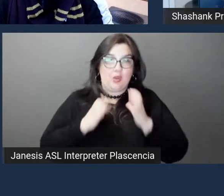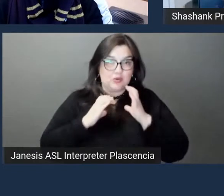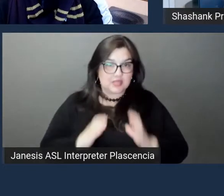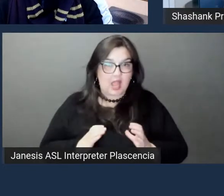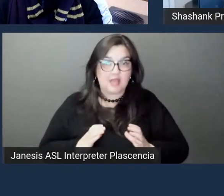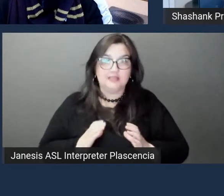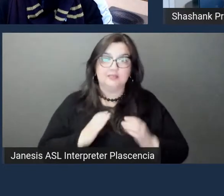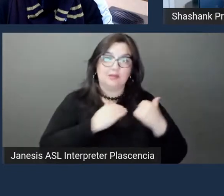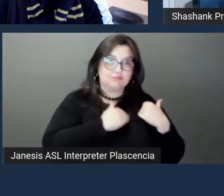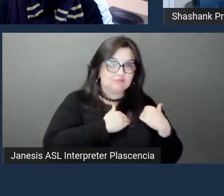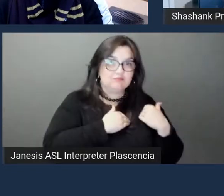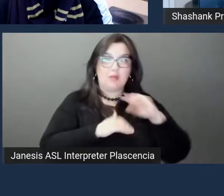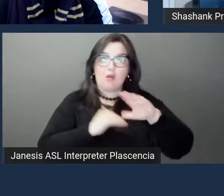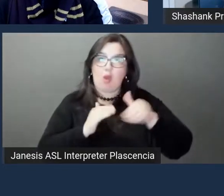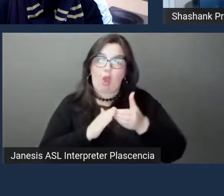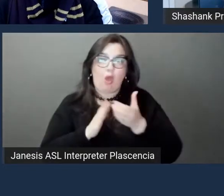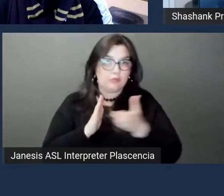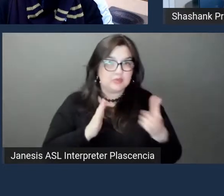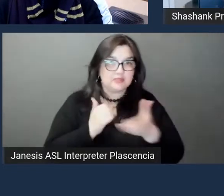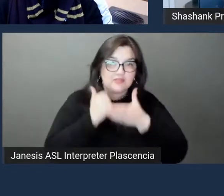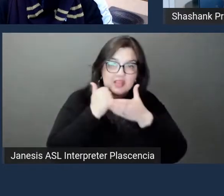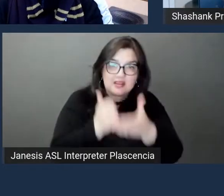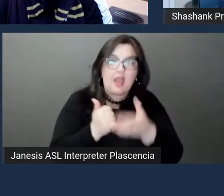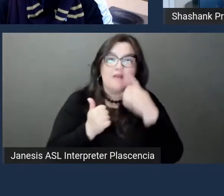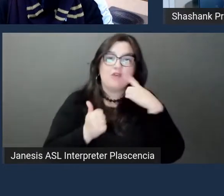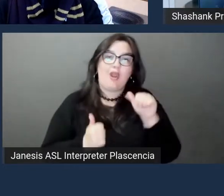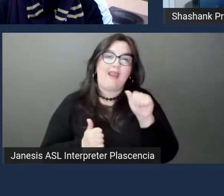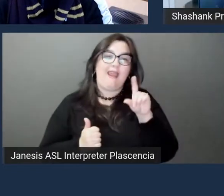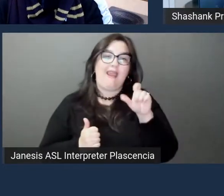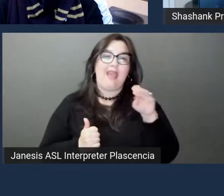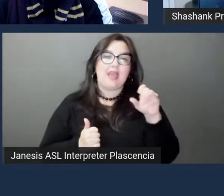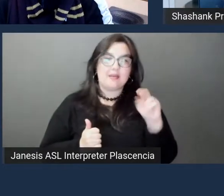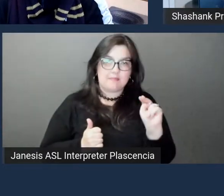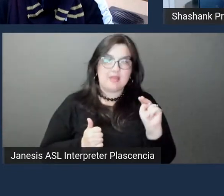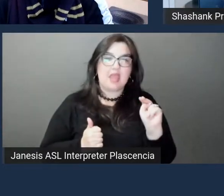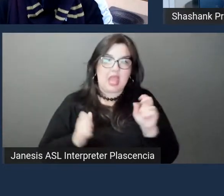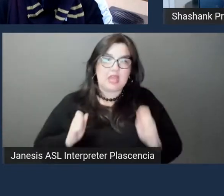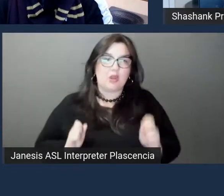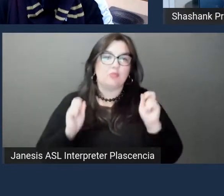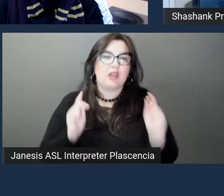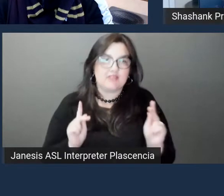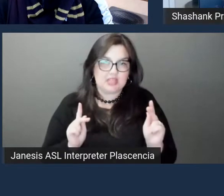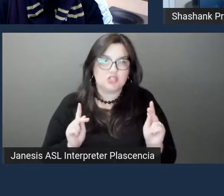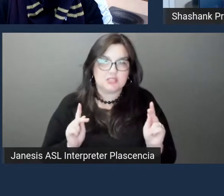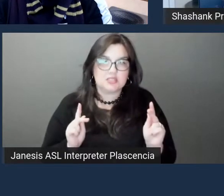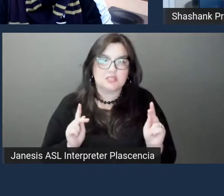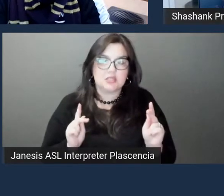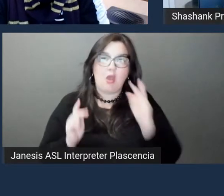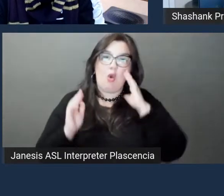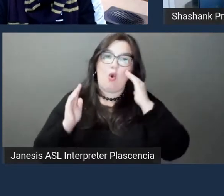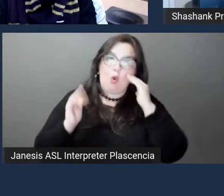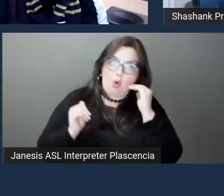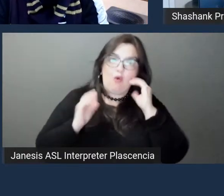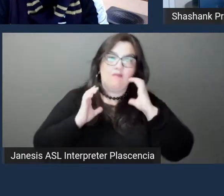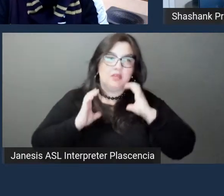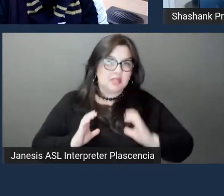the administrative privileges. So you can, we hope the customers will be able to just lift then shift the legacy applications